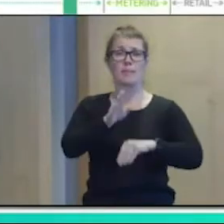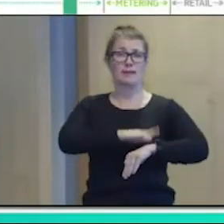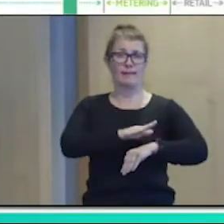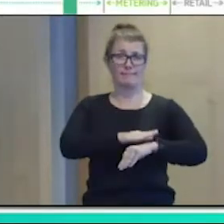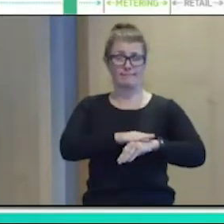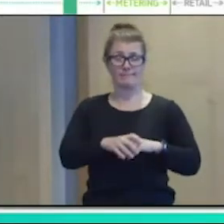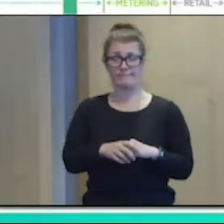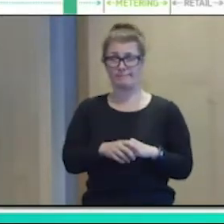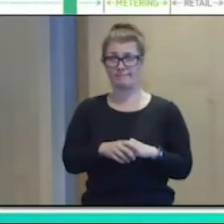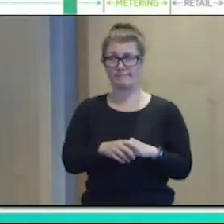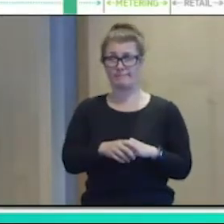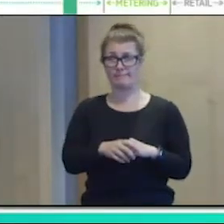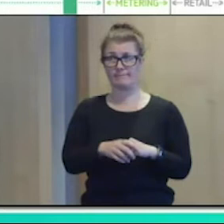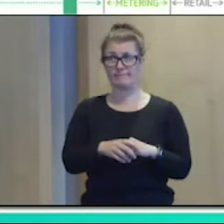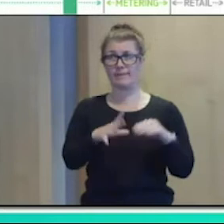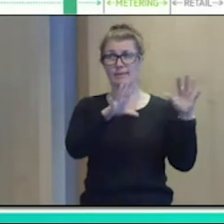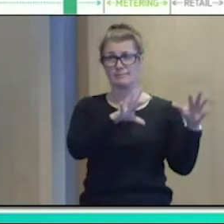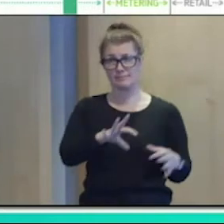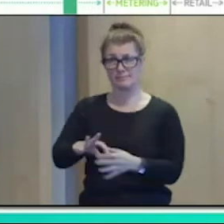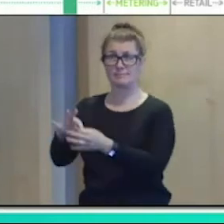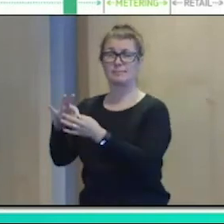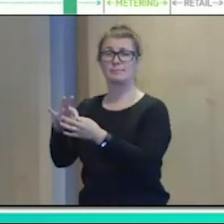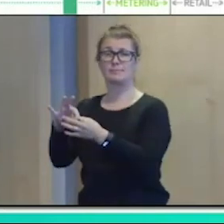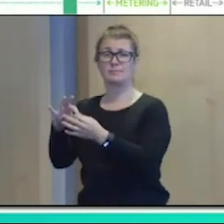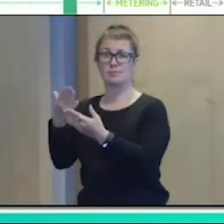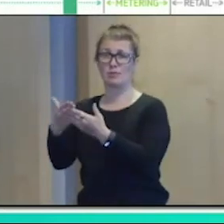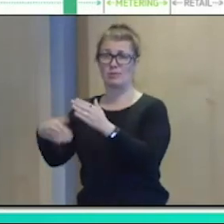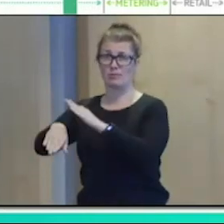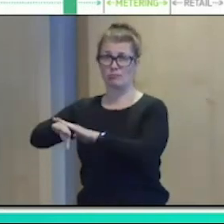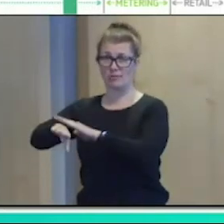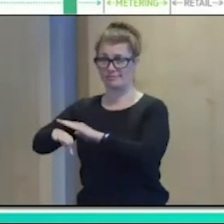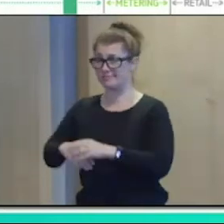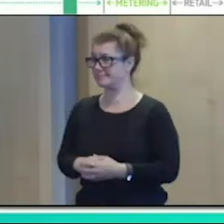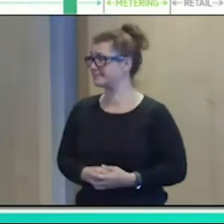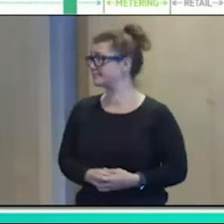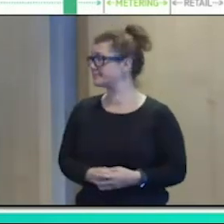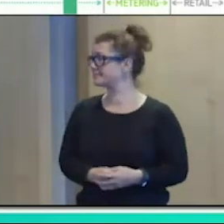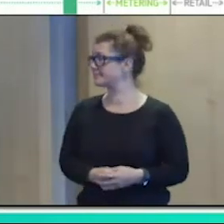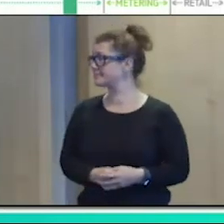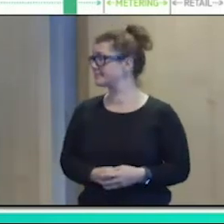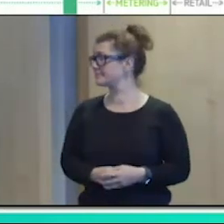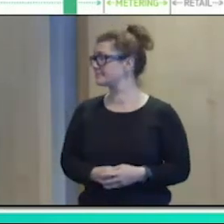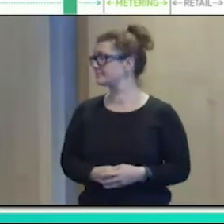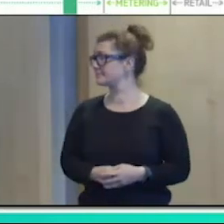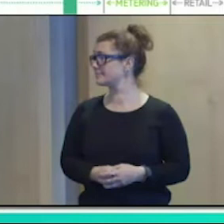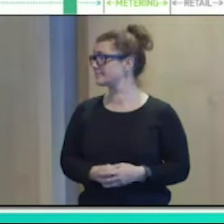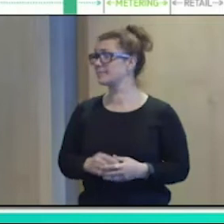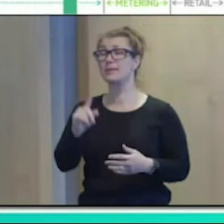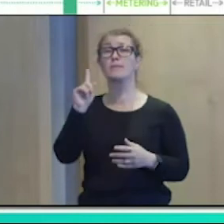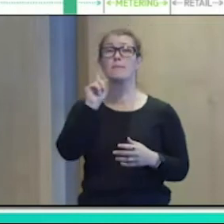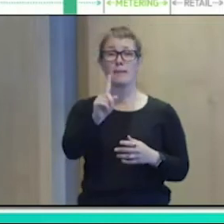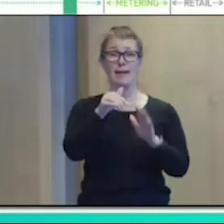down to us on the right. And today we're making electricity on the right and we're sending it back